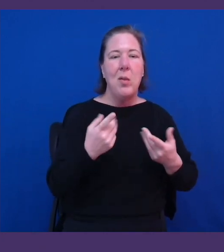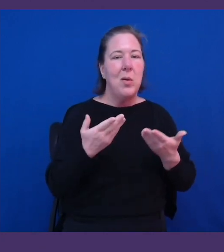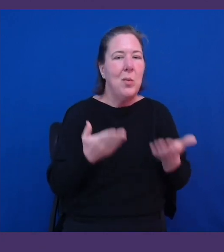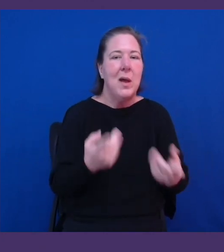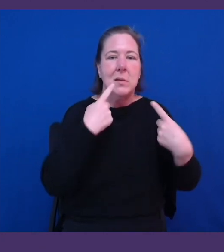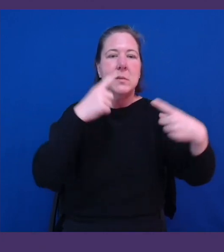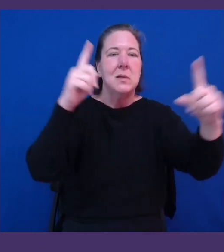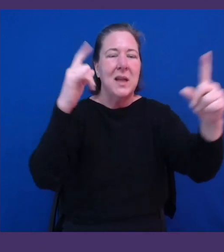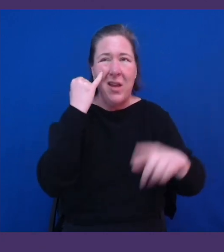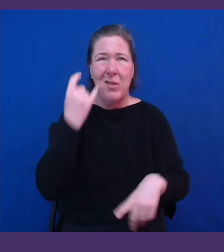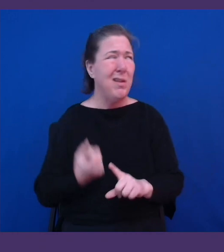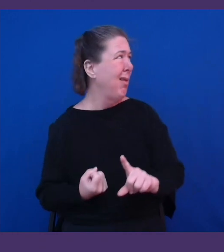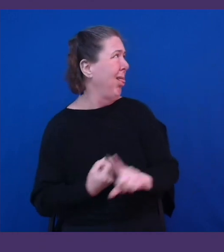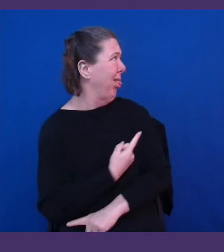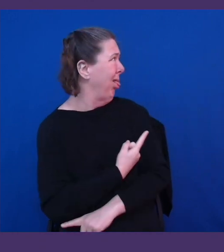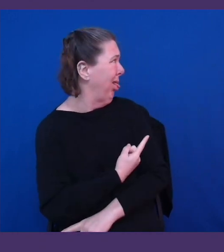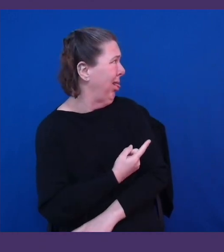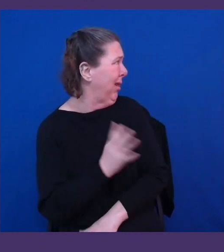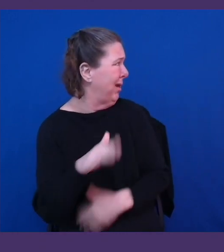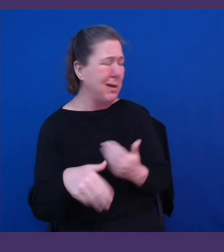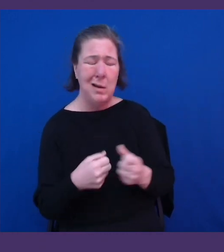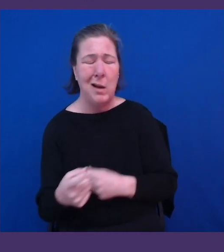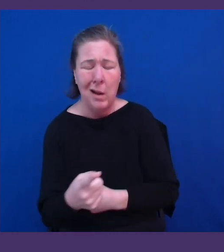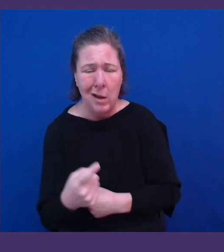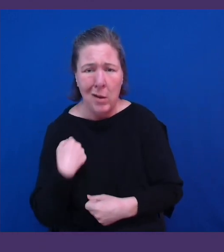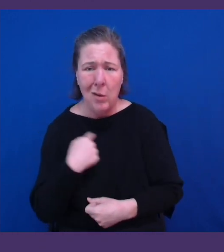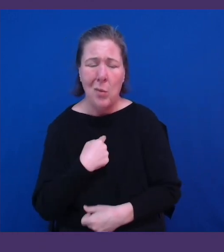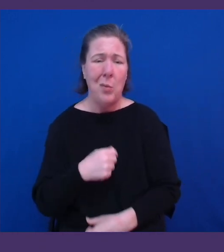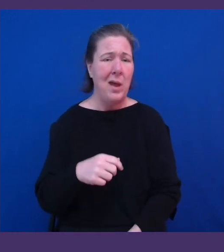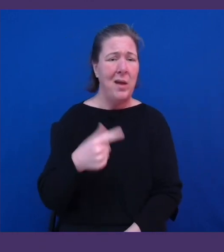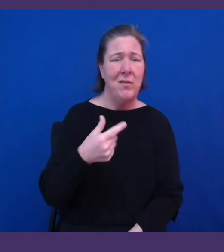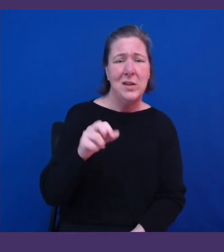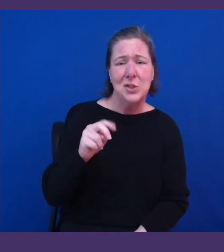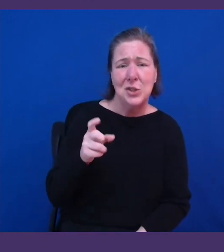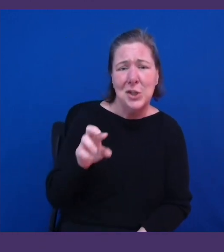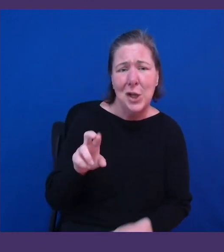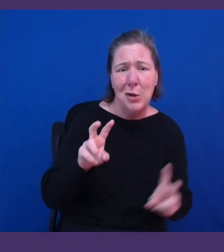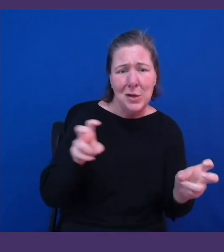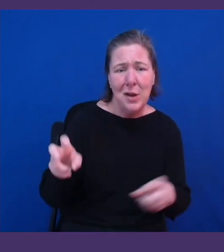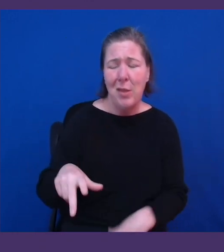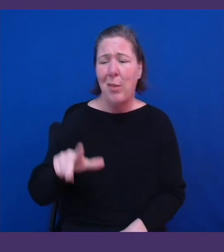and then next year we do gender issues and then the third year we do something else, that doesn't really work.